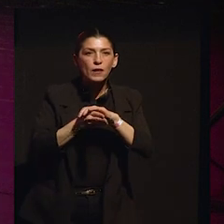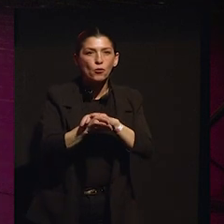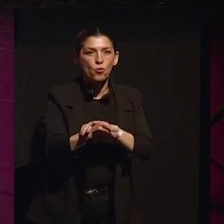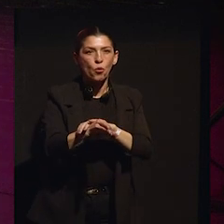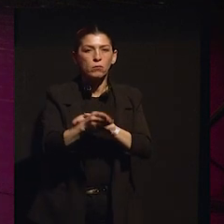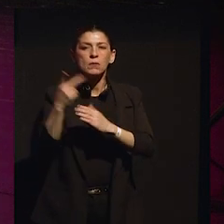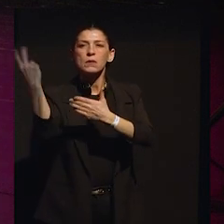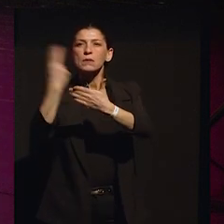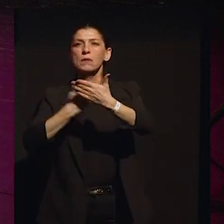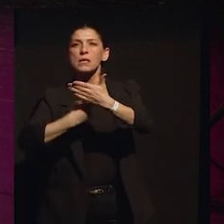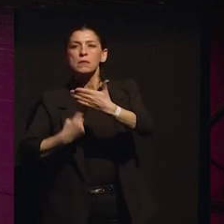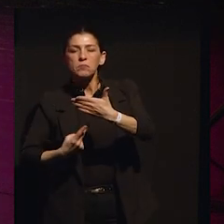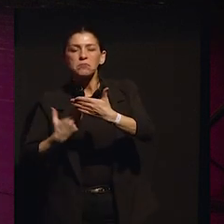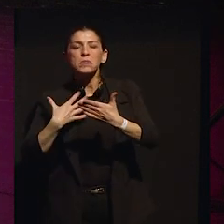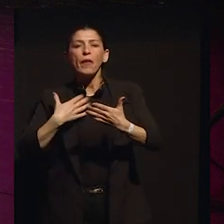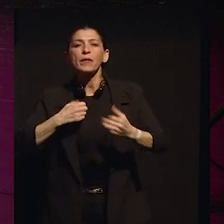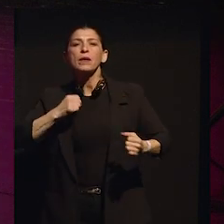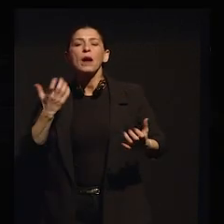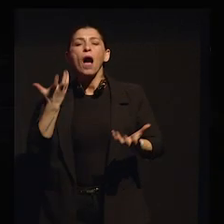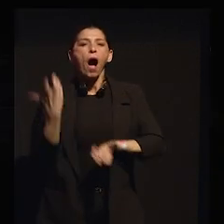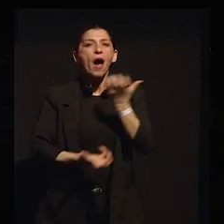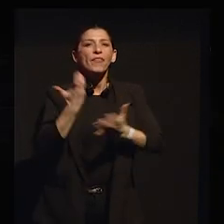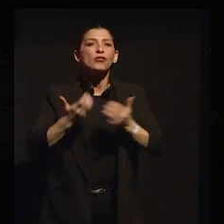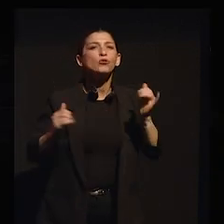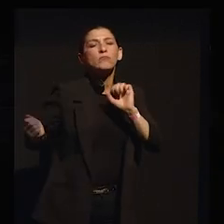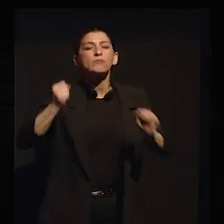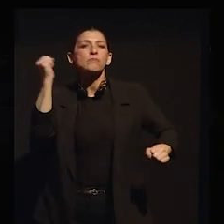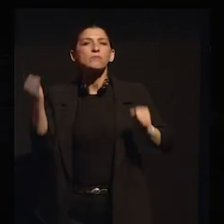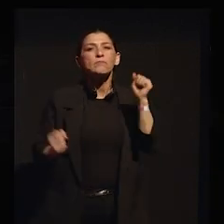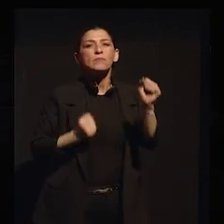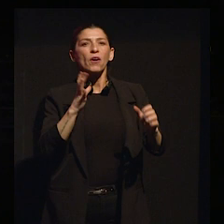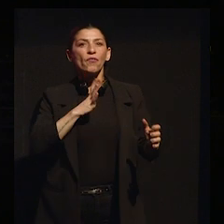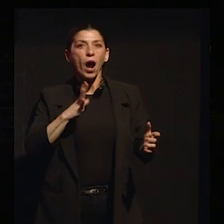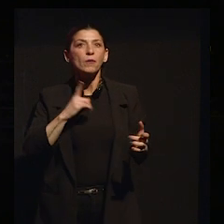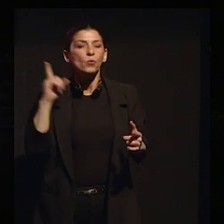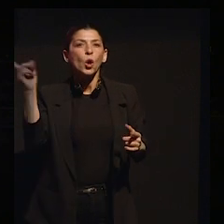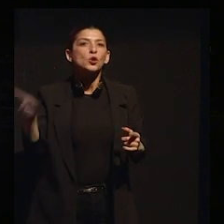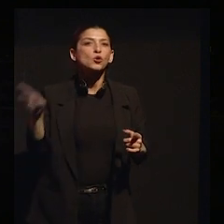Picture this like a village. They gather and go to the cave. They enter the cave, make drawings,